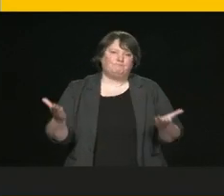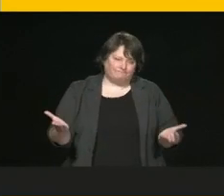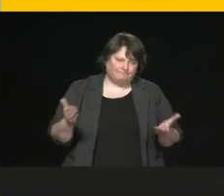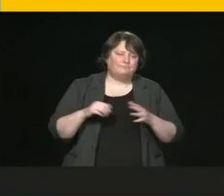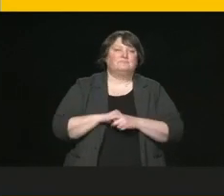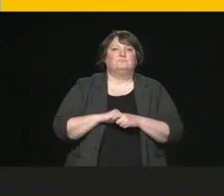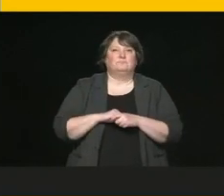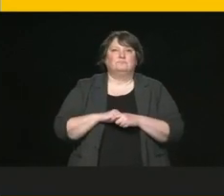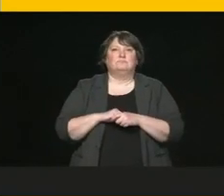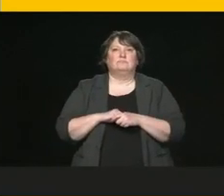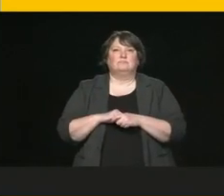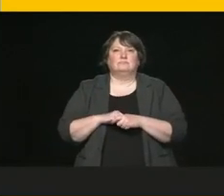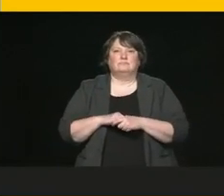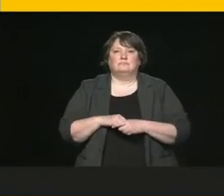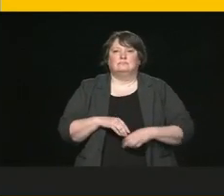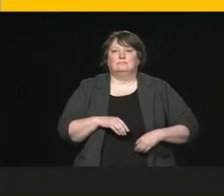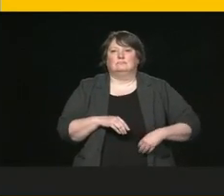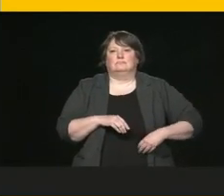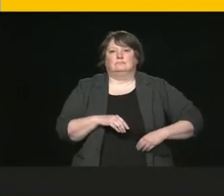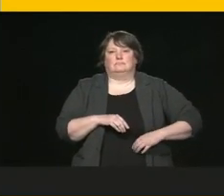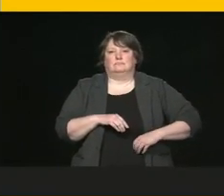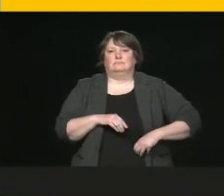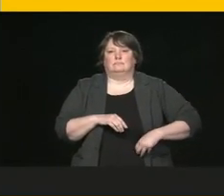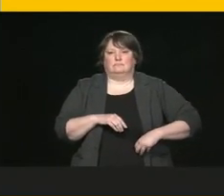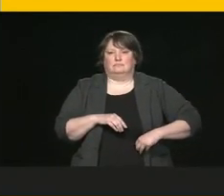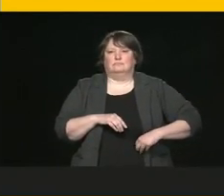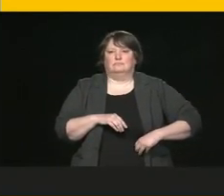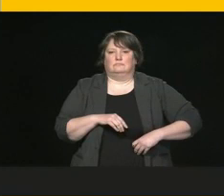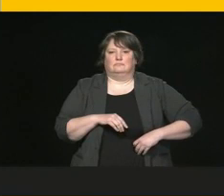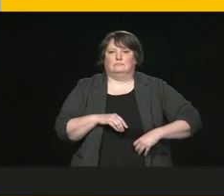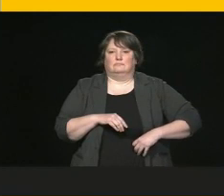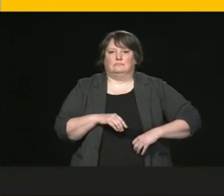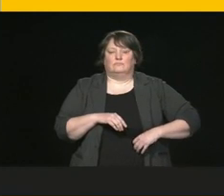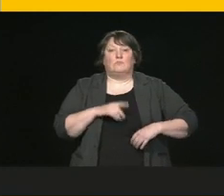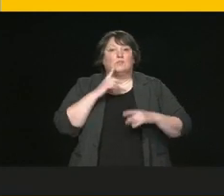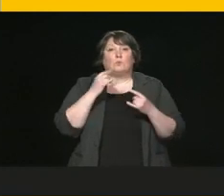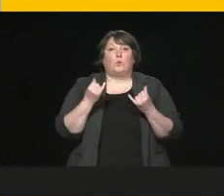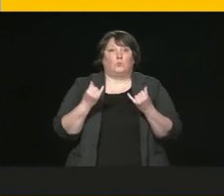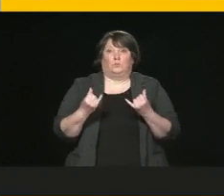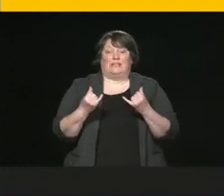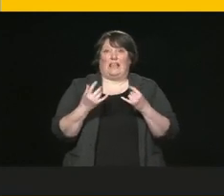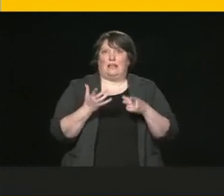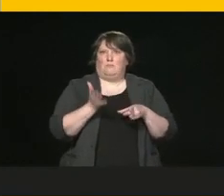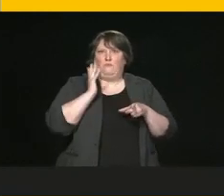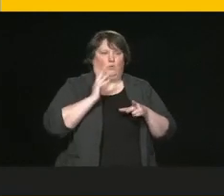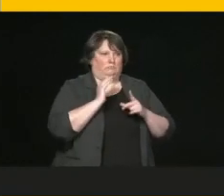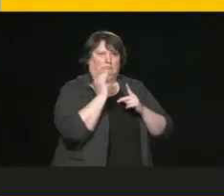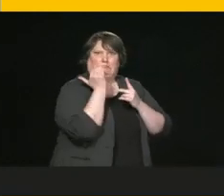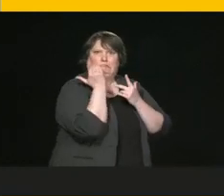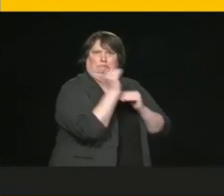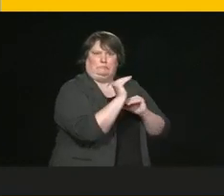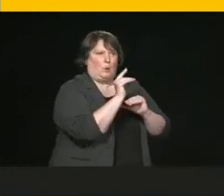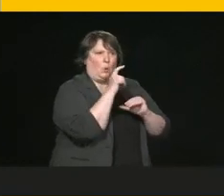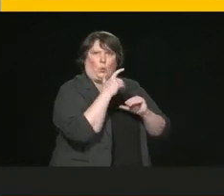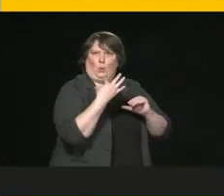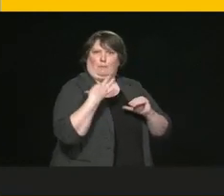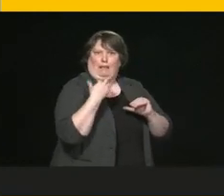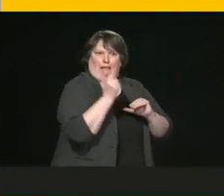BUT WE KNOW THAT MANY OTHER PEOPLE WERE NOT ELIGIBLE AND YET STILL NEED HELP.